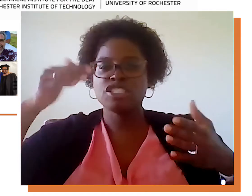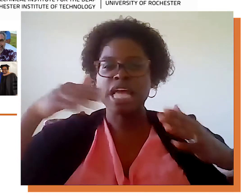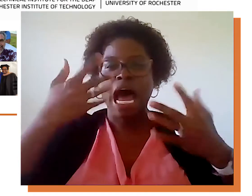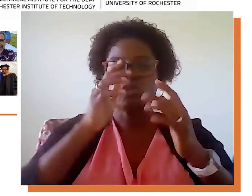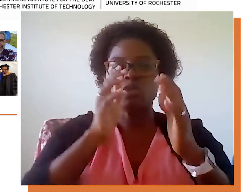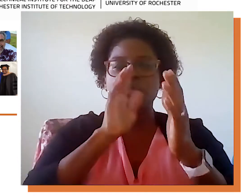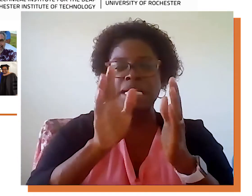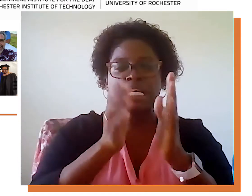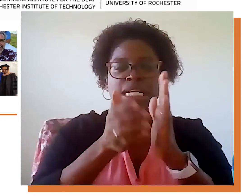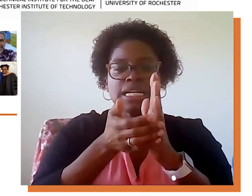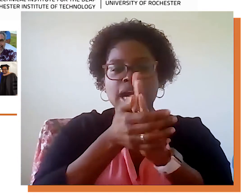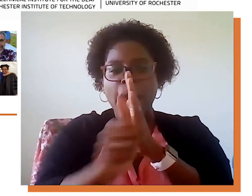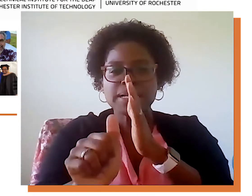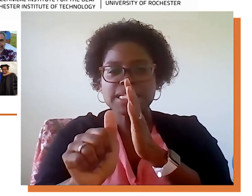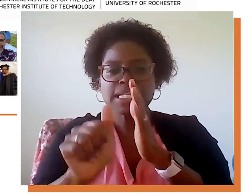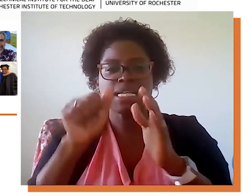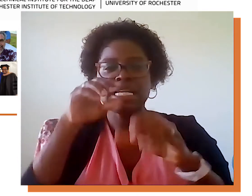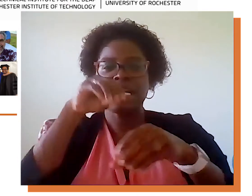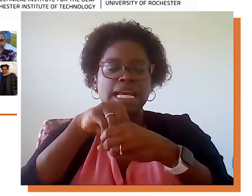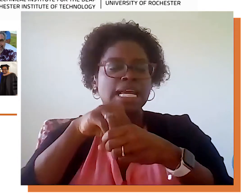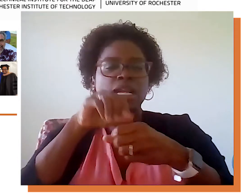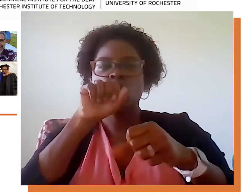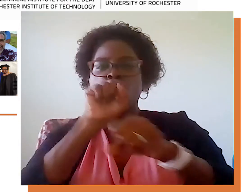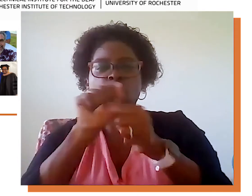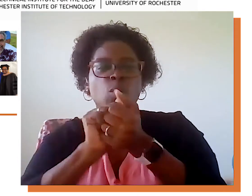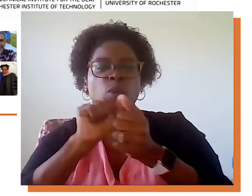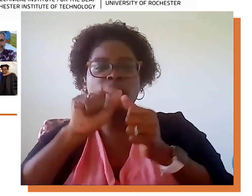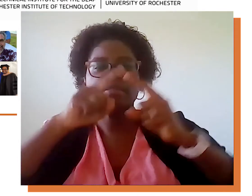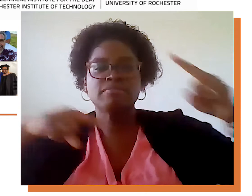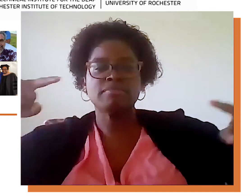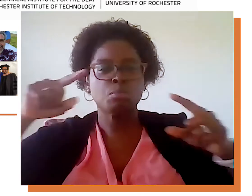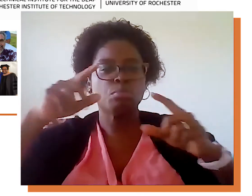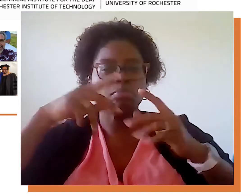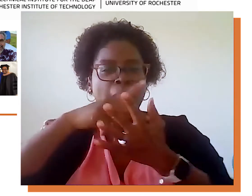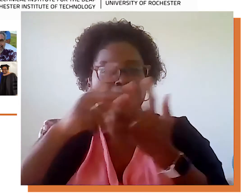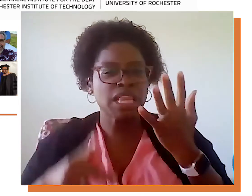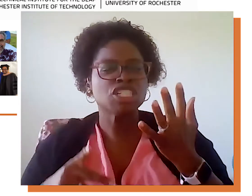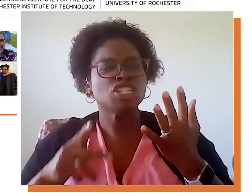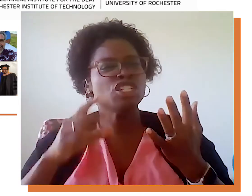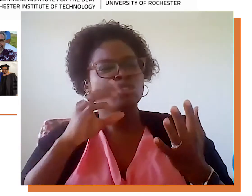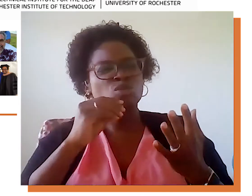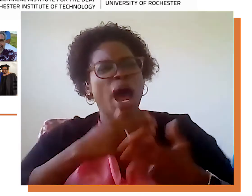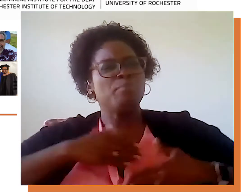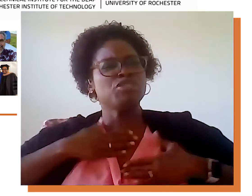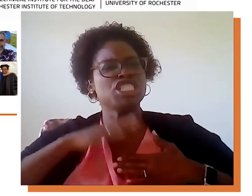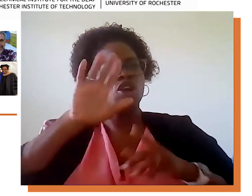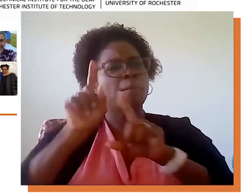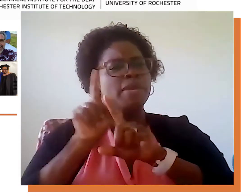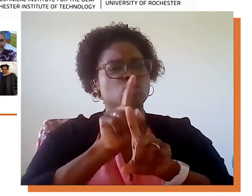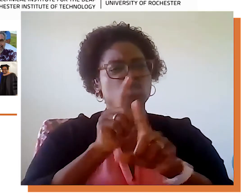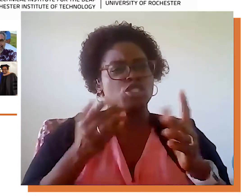It's where I gained a number of competencies in multicultural diversity and inclusion experiences,